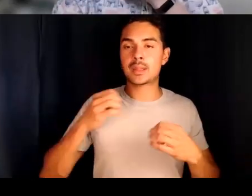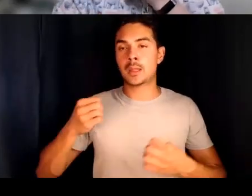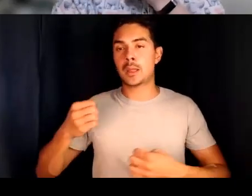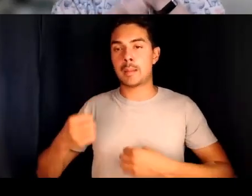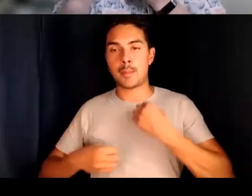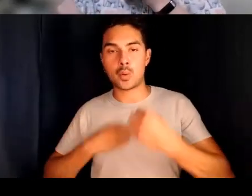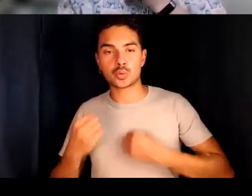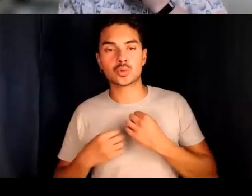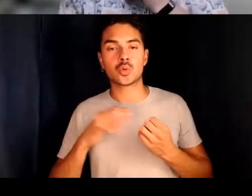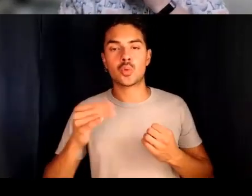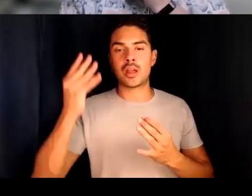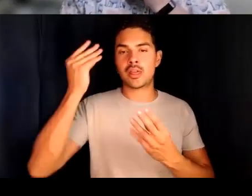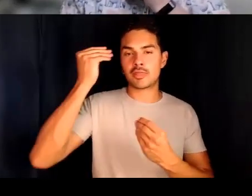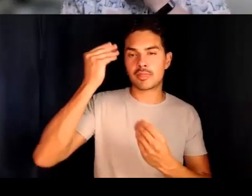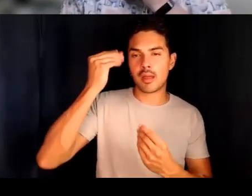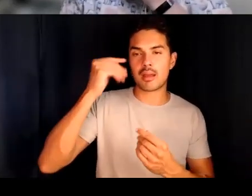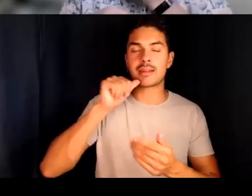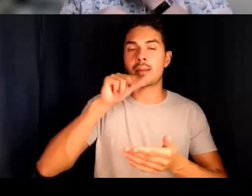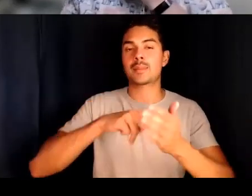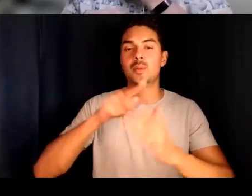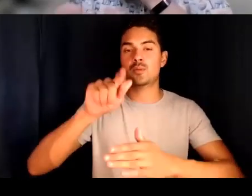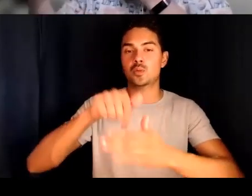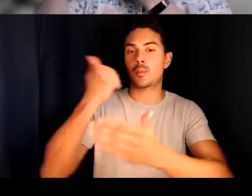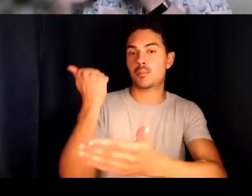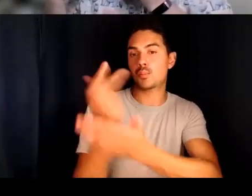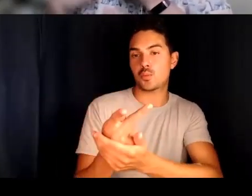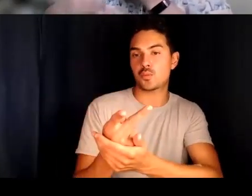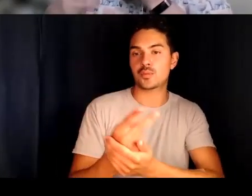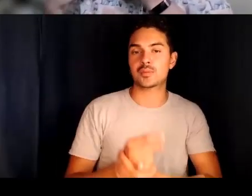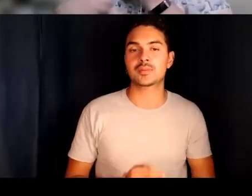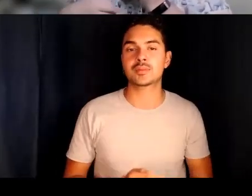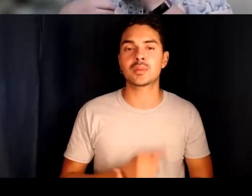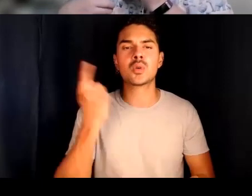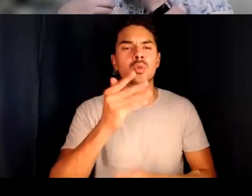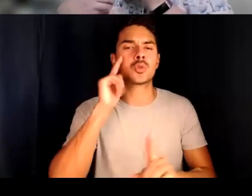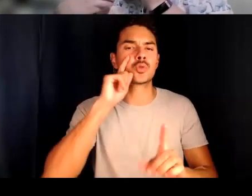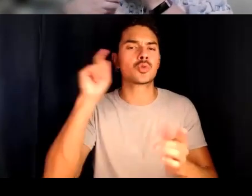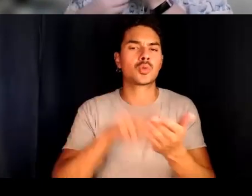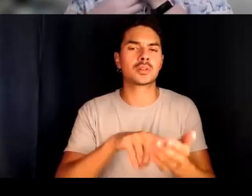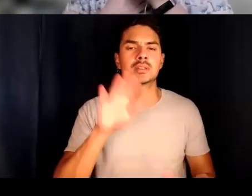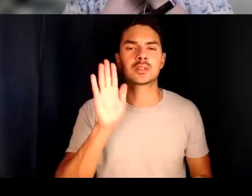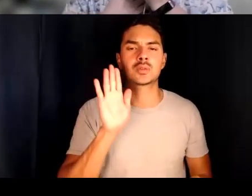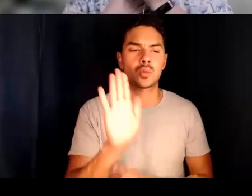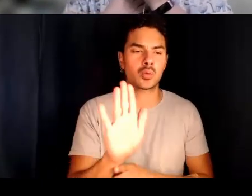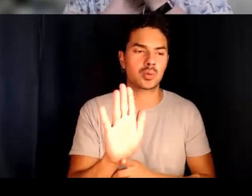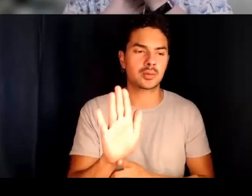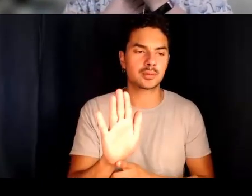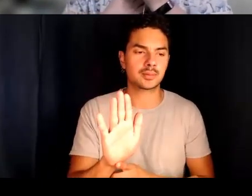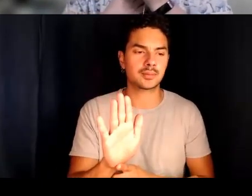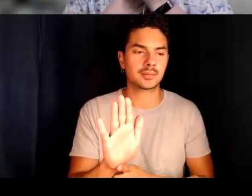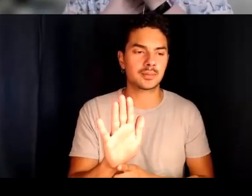or the thought doesn't mean you have to approve it. And also noticing your feelings.